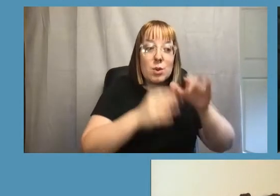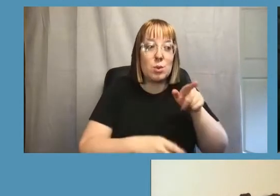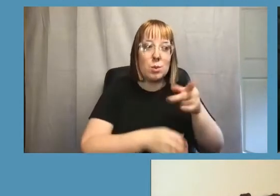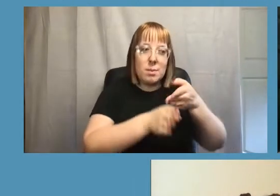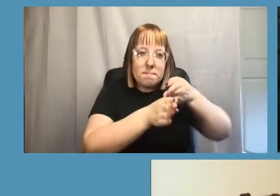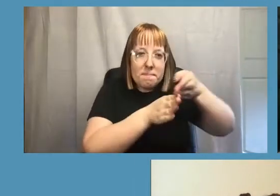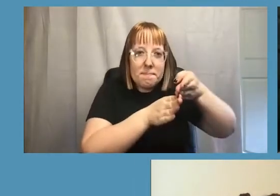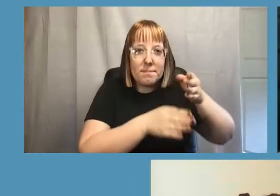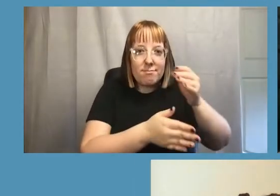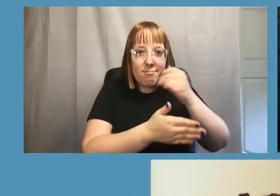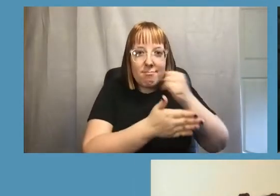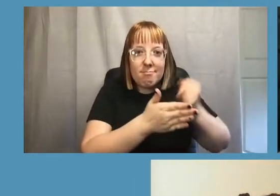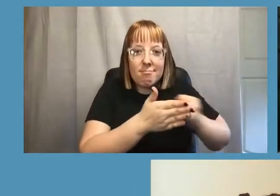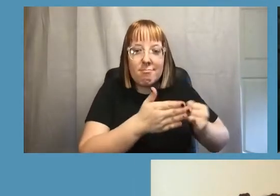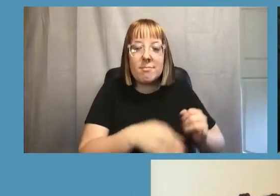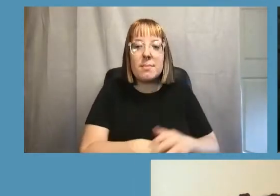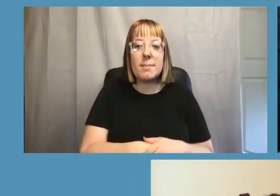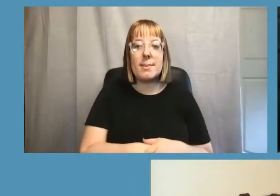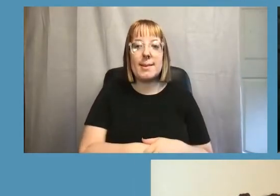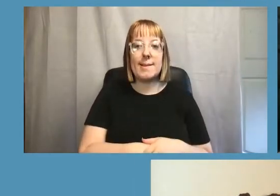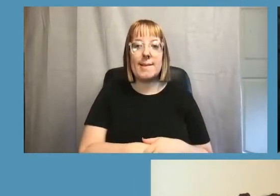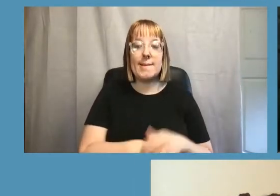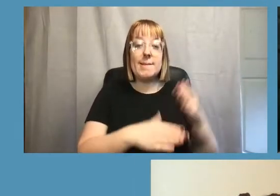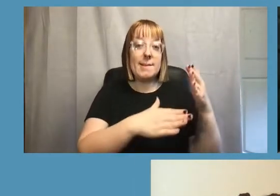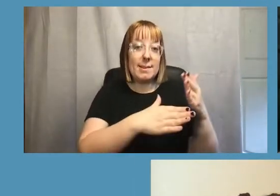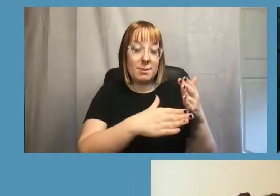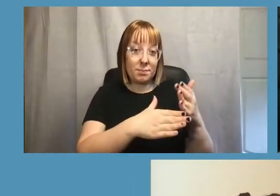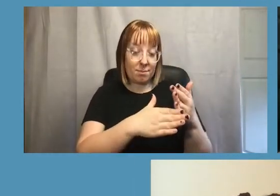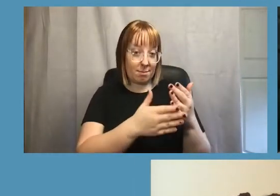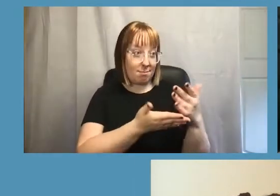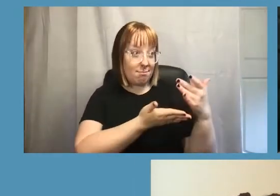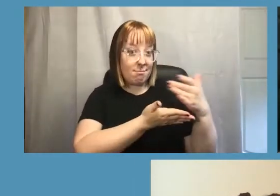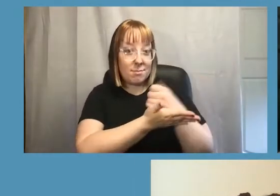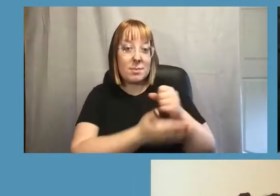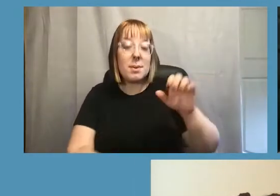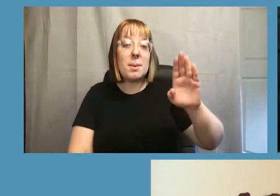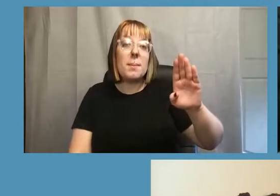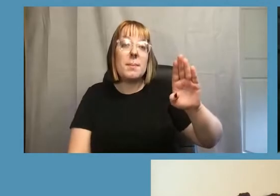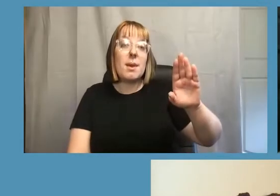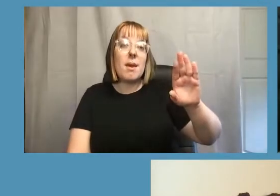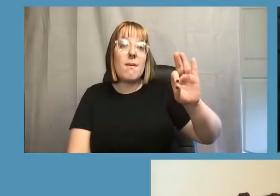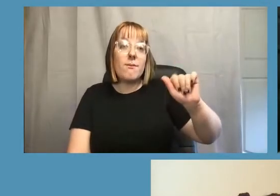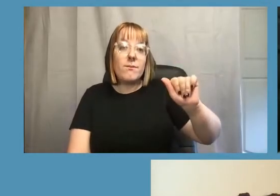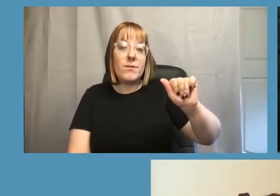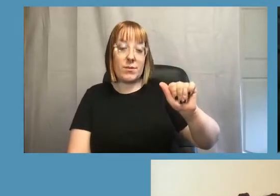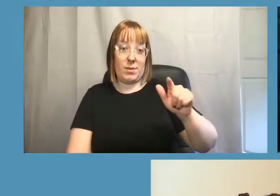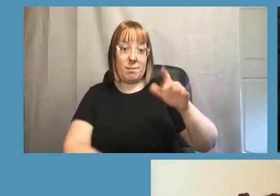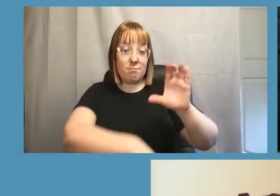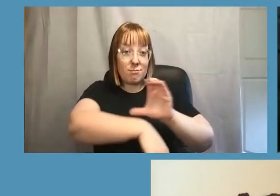she shared a bfa i'm sorry she earned a bfa in computer graphics with honors from pratt institute